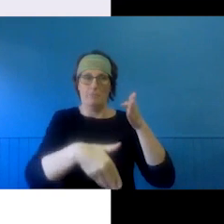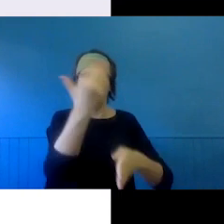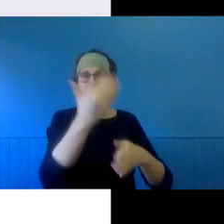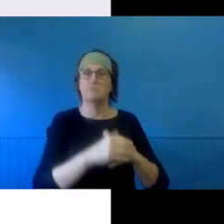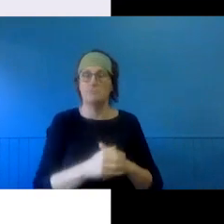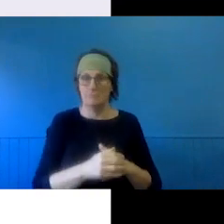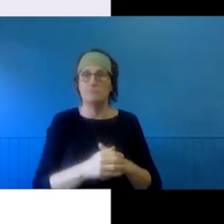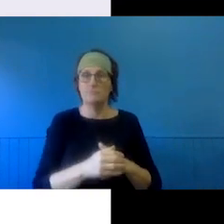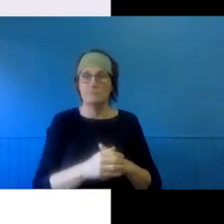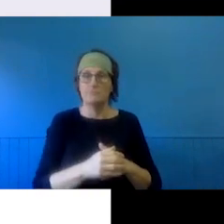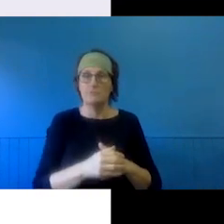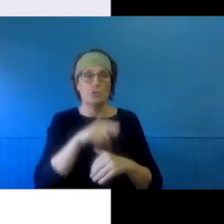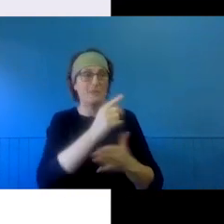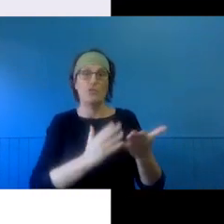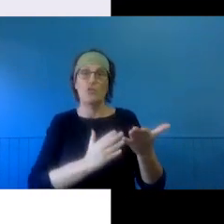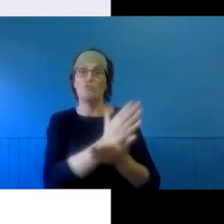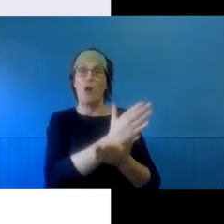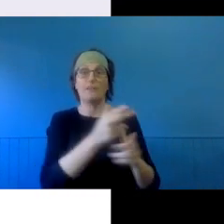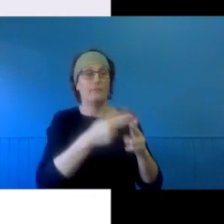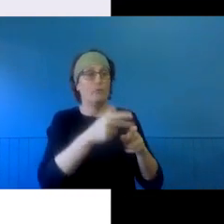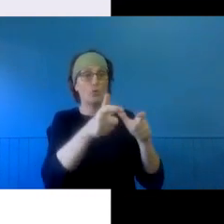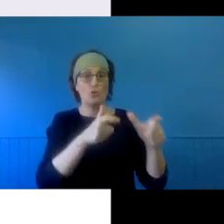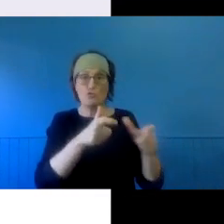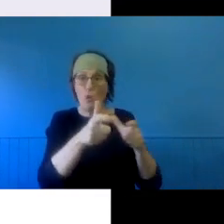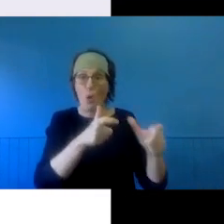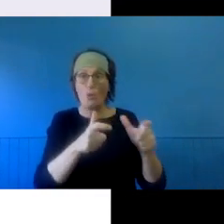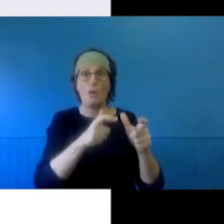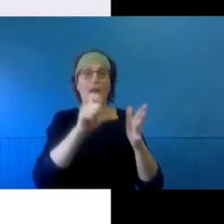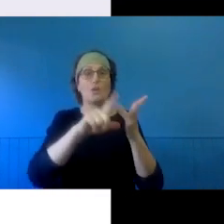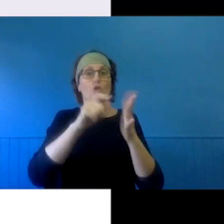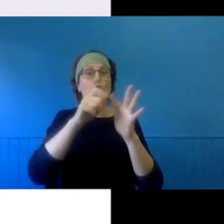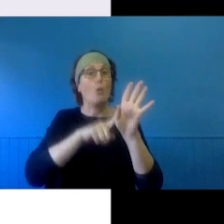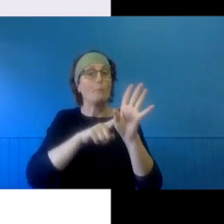where these rights to control your copyright, for instance, end and